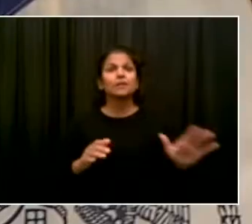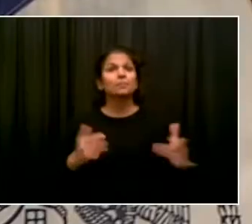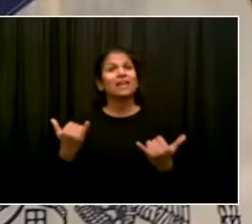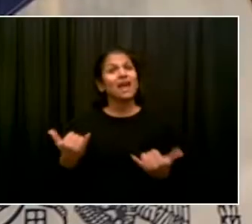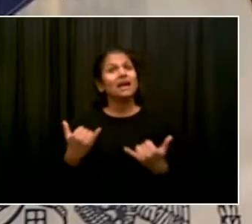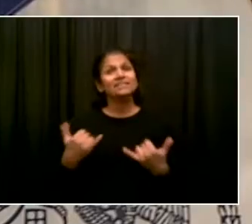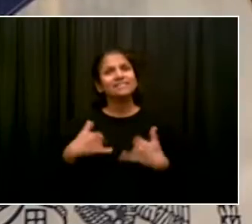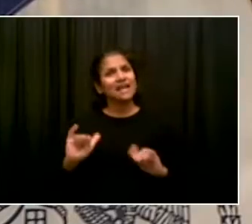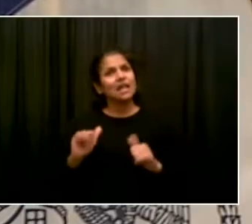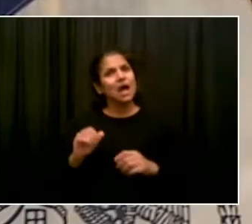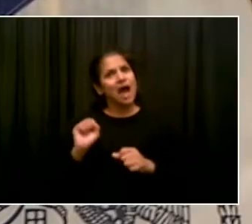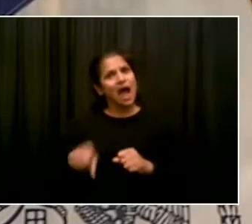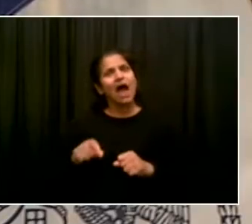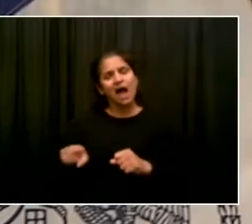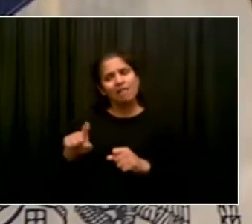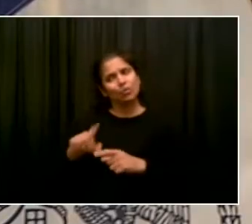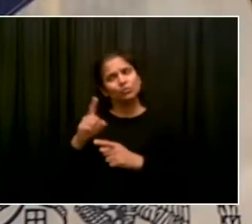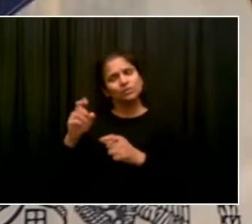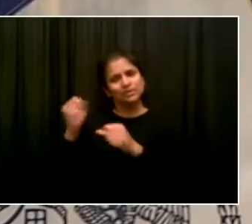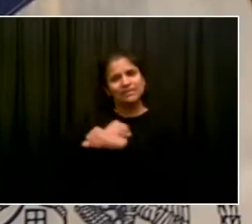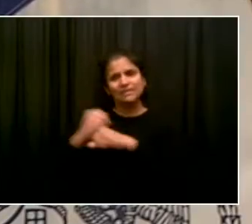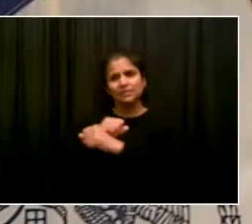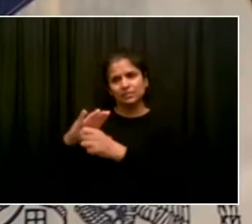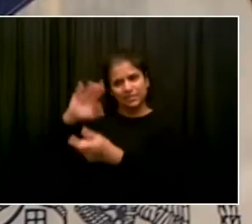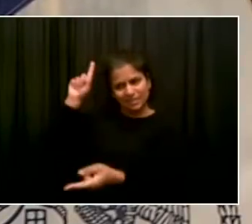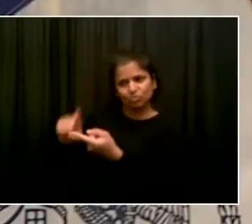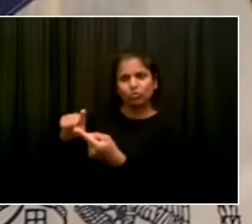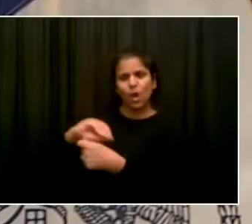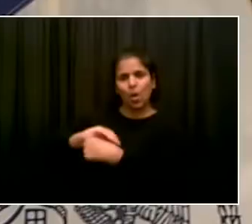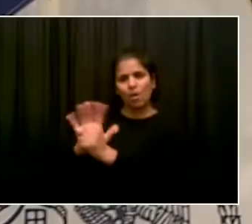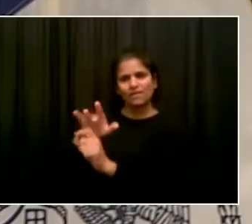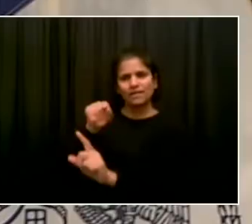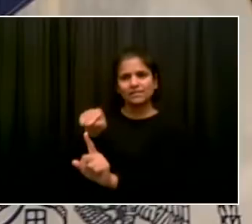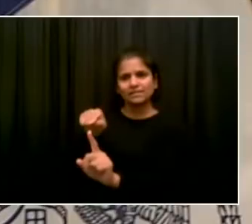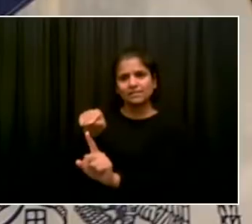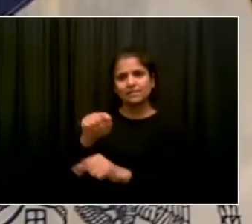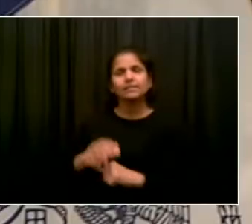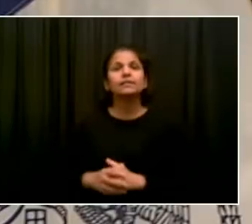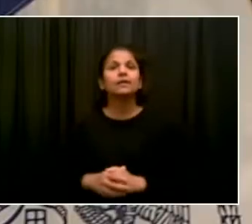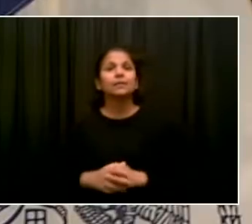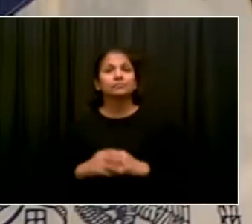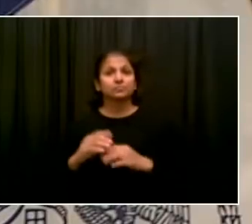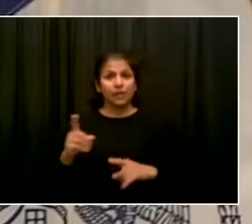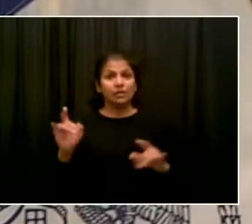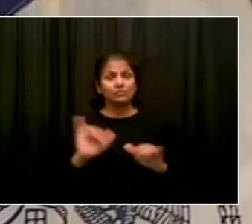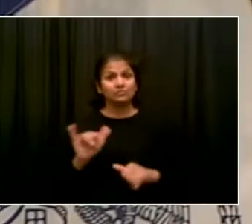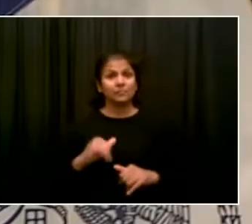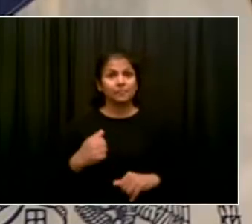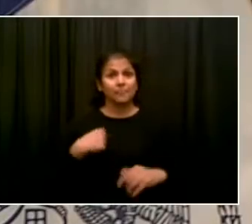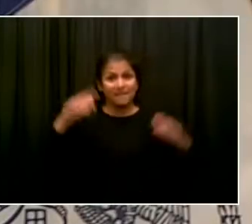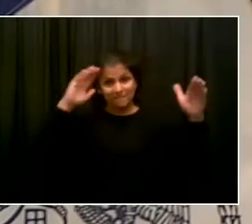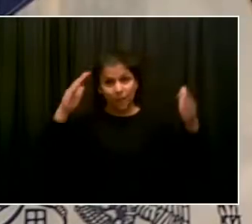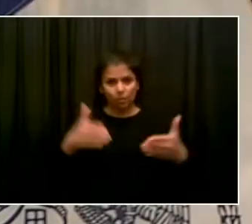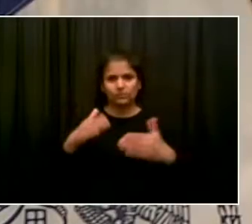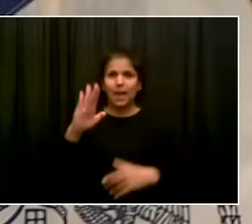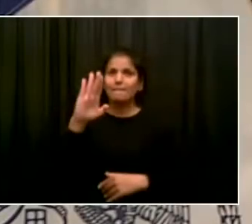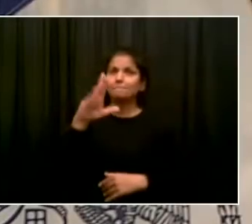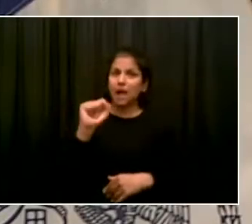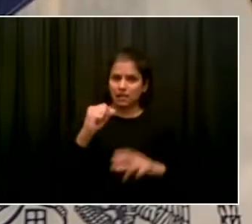GOI NGTO KEEP GOING. DEFEAT COVID-19 ONE MORE TIME TO GET THINGS A LOT